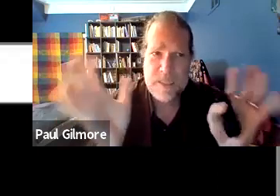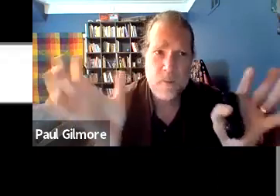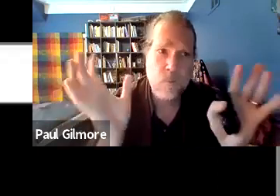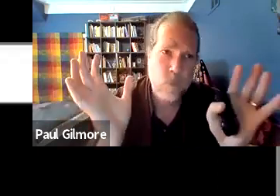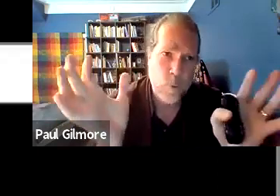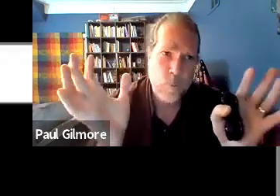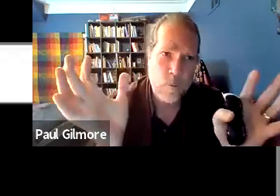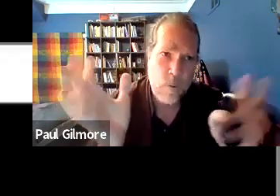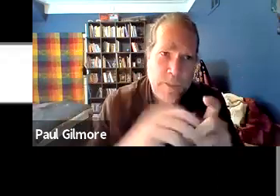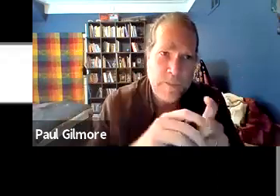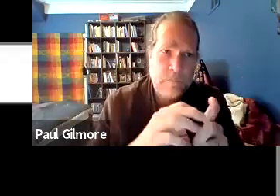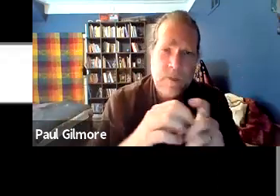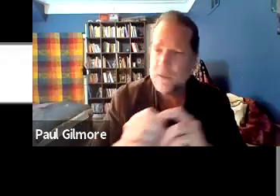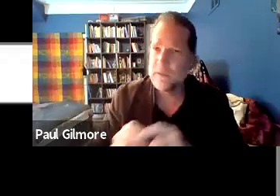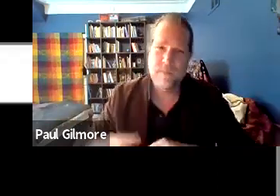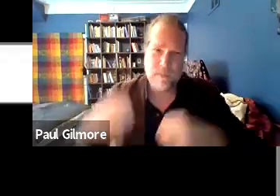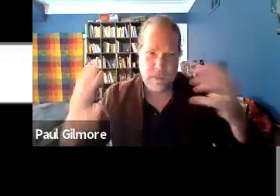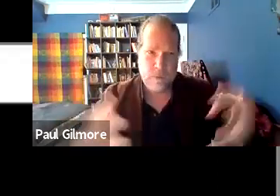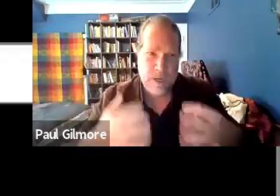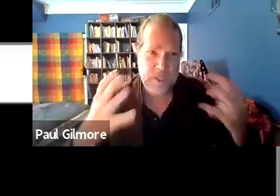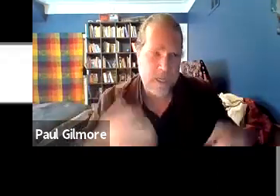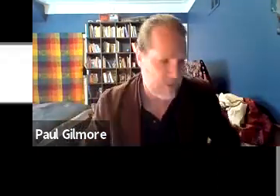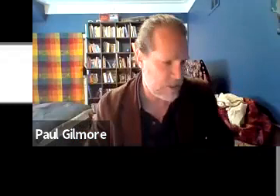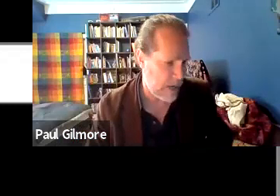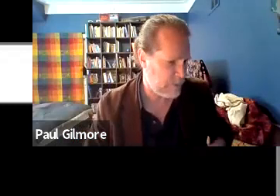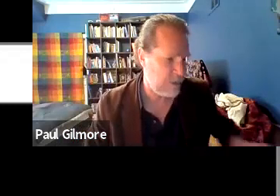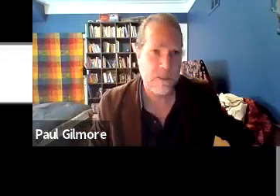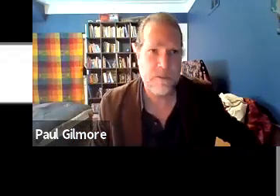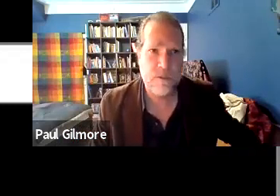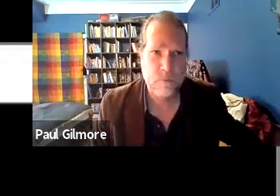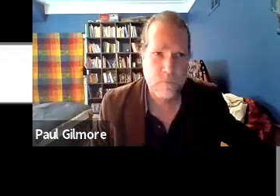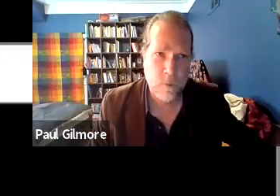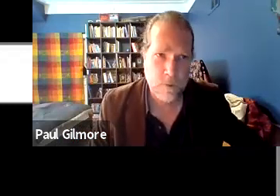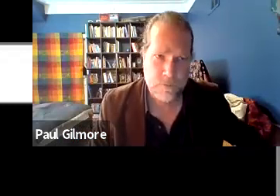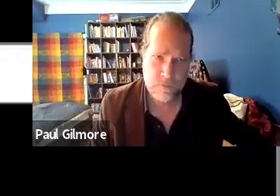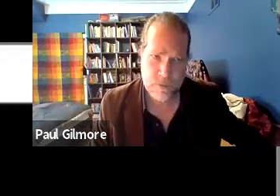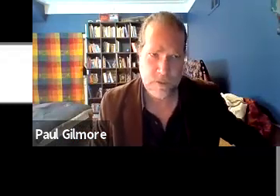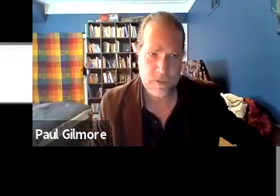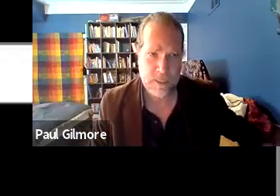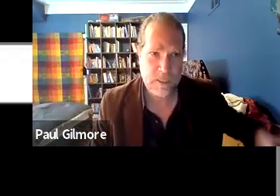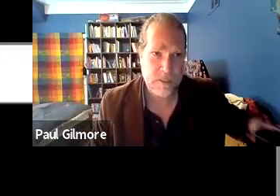until World War One when the immigration kind of stopped because the world started to kill